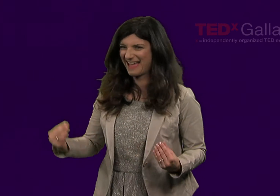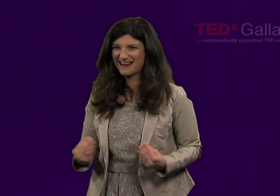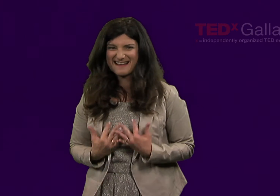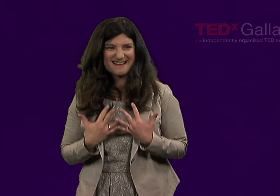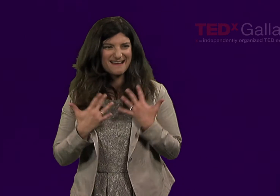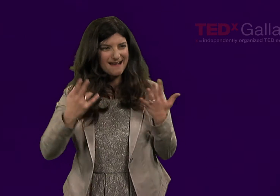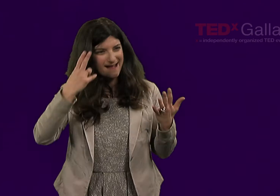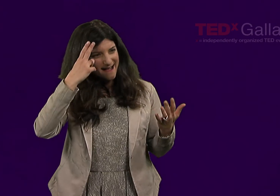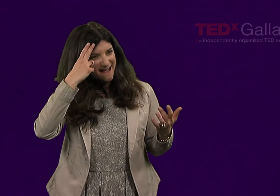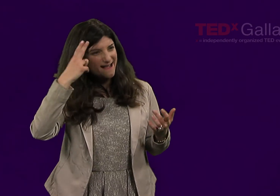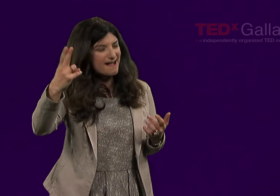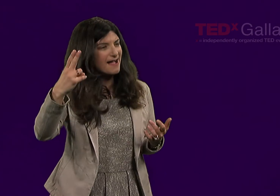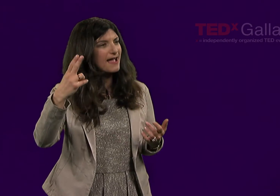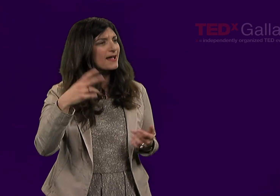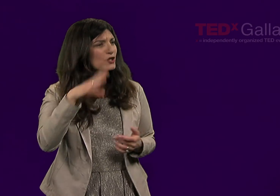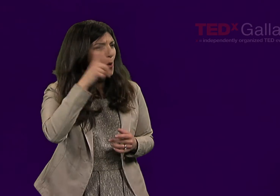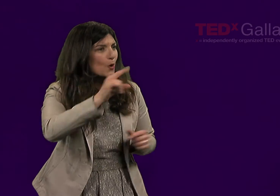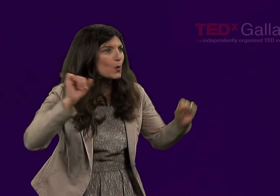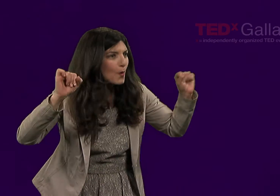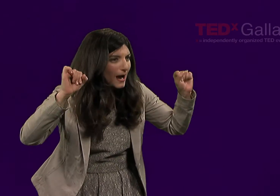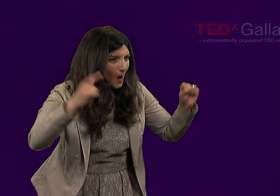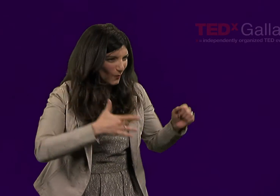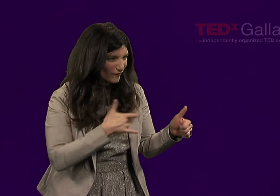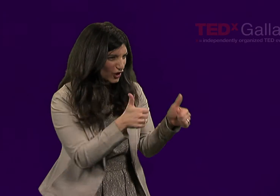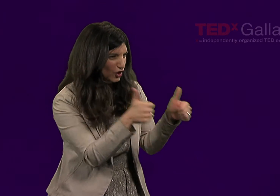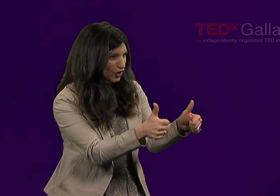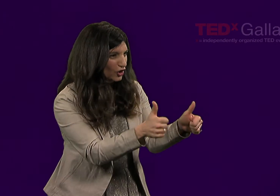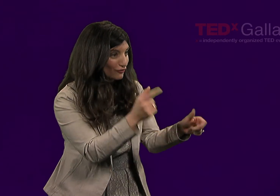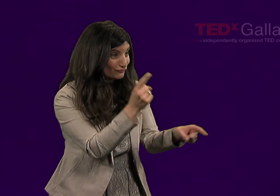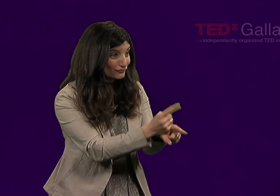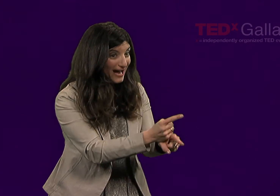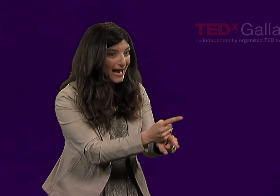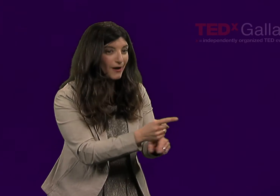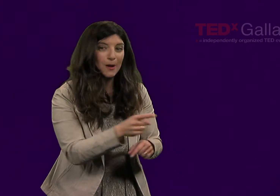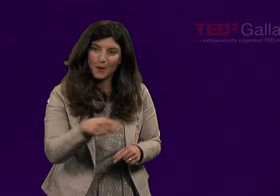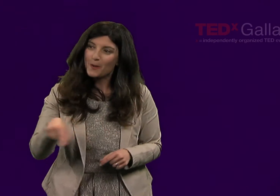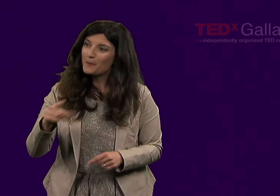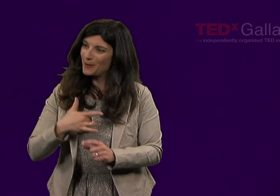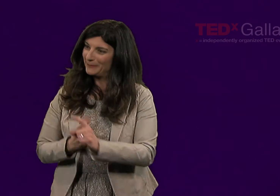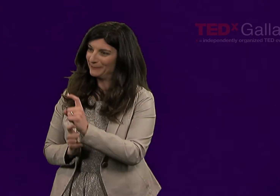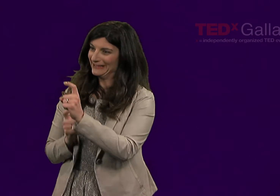There's almost an experience of a mental high. You know, you have a good workout, you get that high experience.